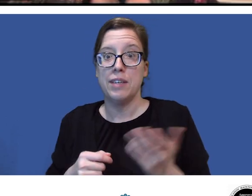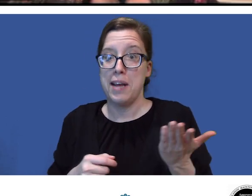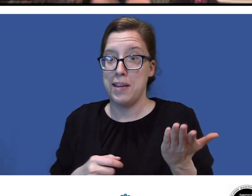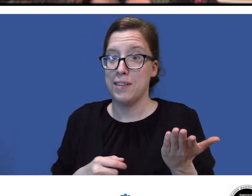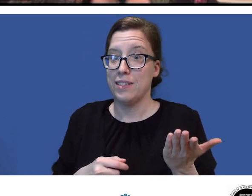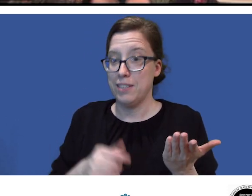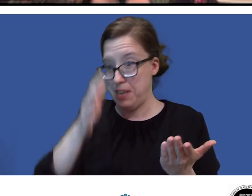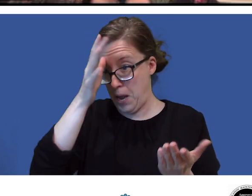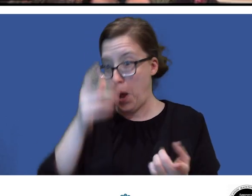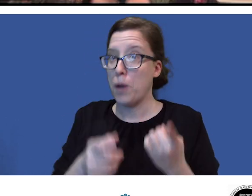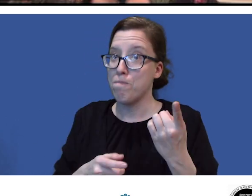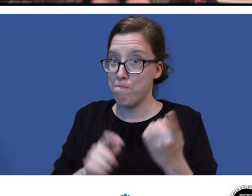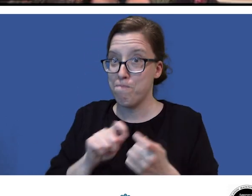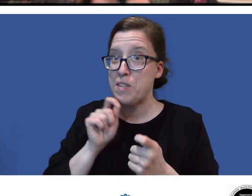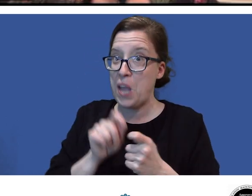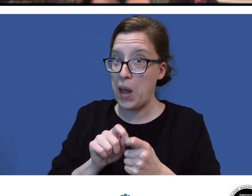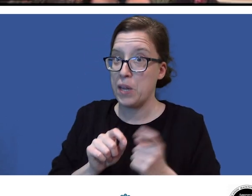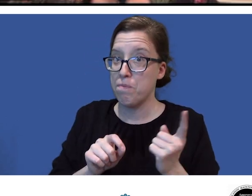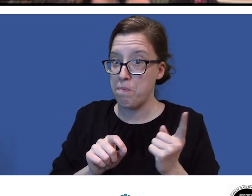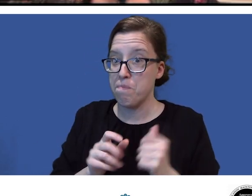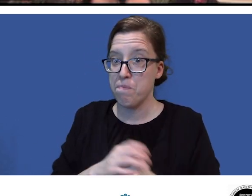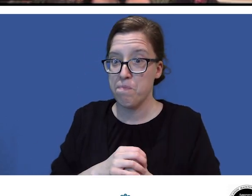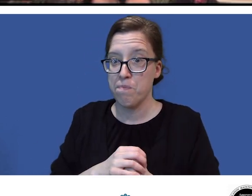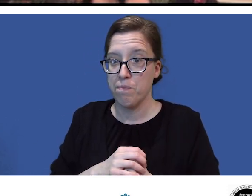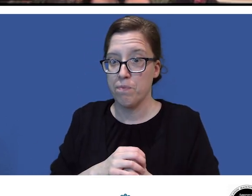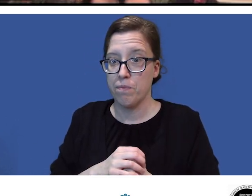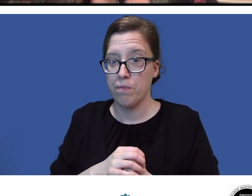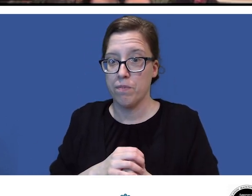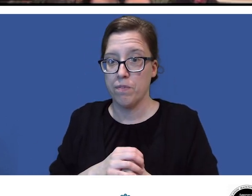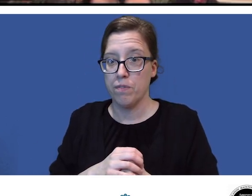Kingston: [Gestures towards the TV and babbles.] DJ: Exactly what I was thinking!